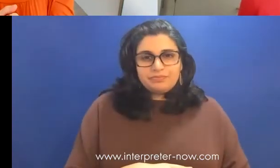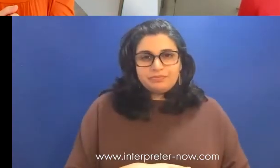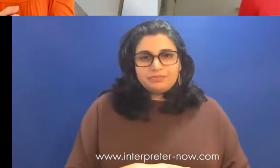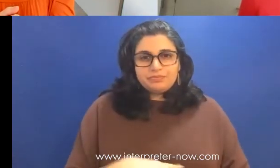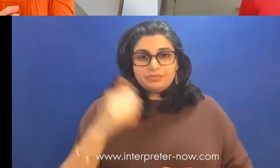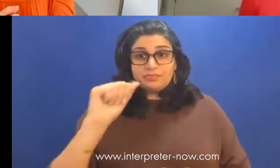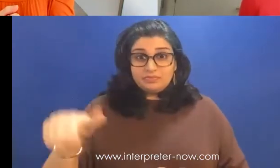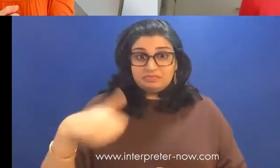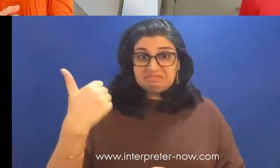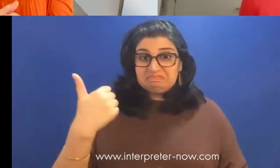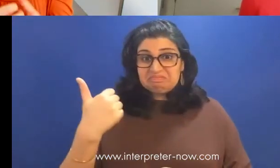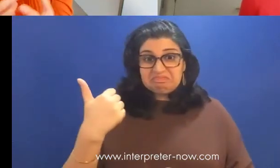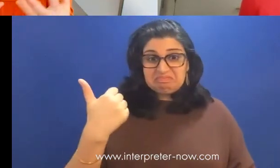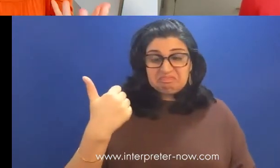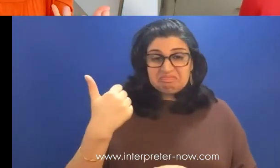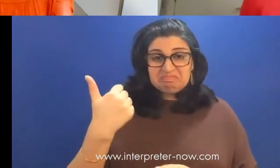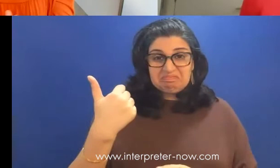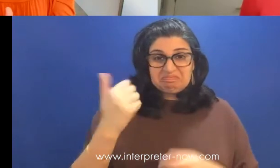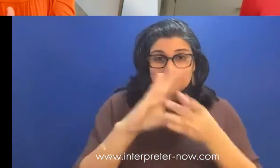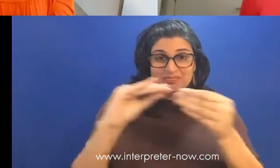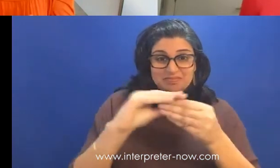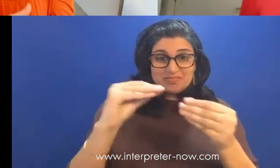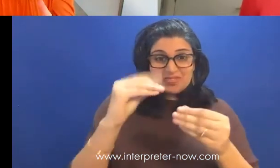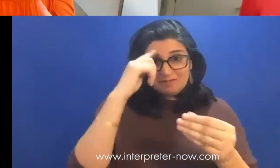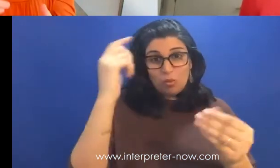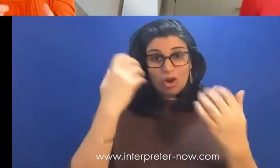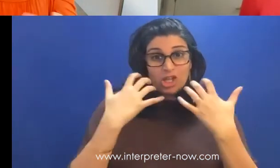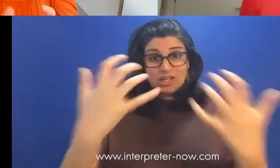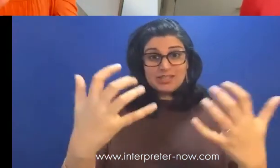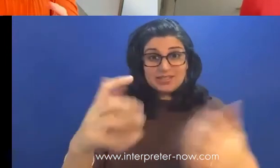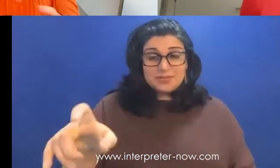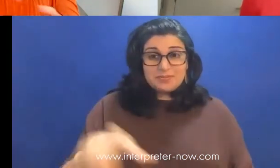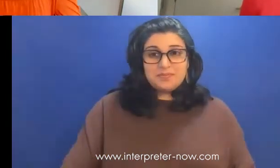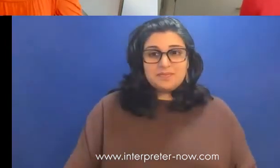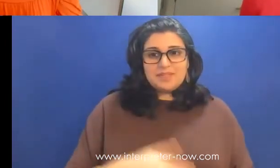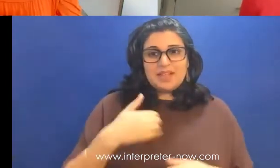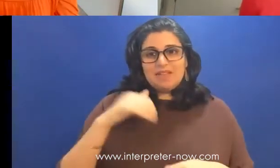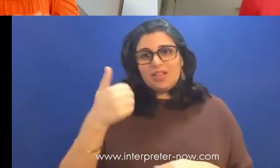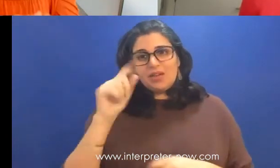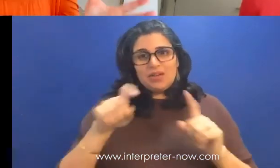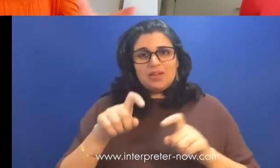else that you really want people to know? I do have a couple of questions, but we do have a little bit of time.